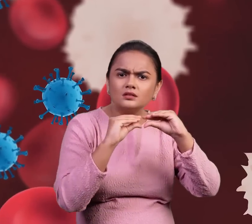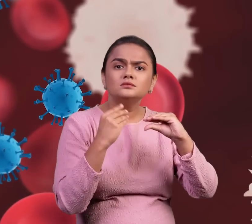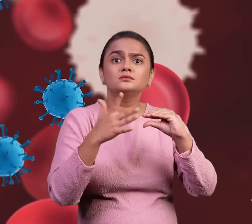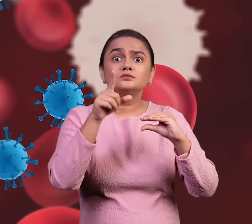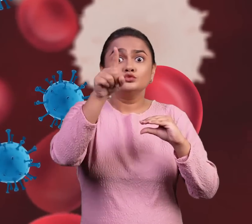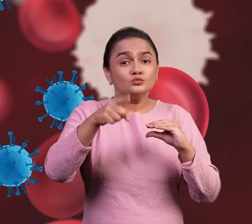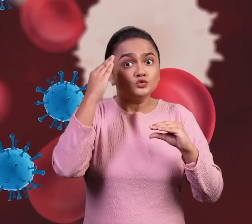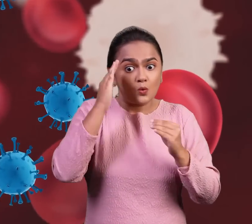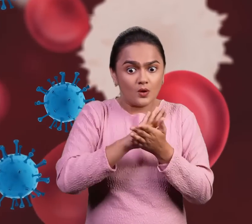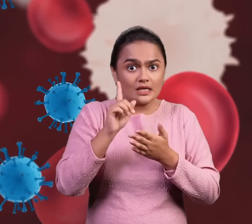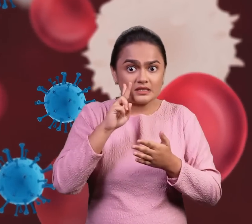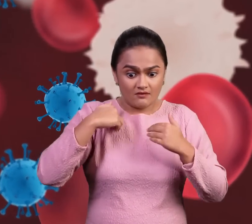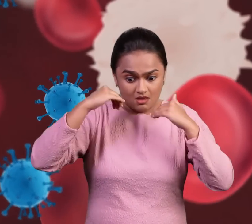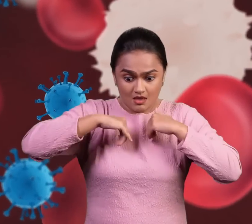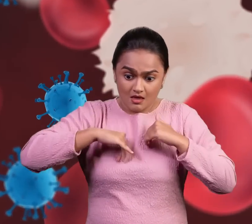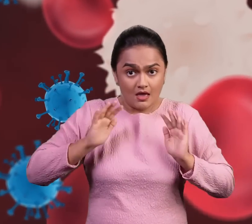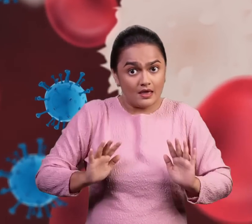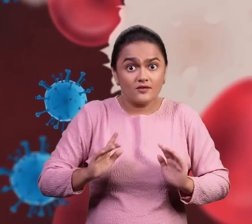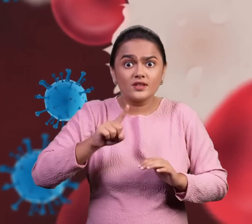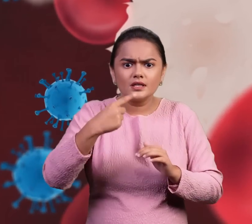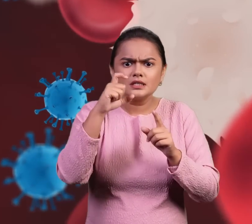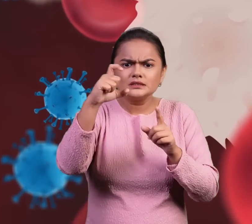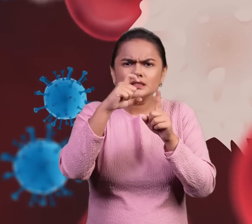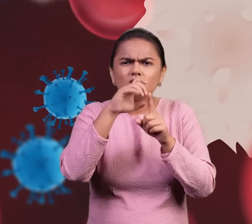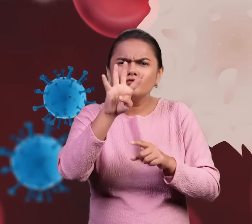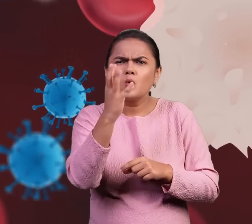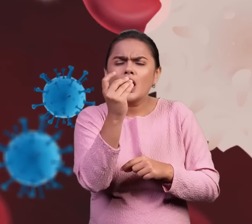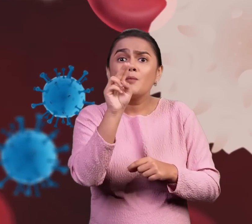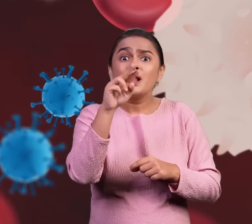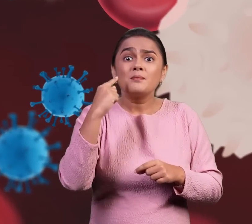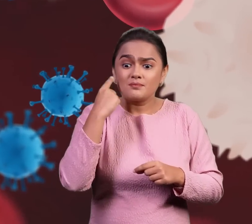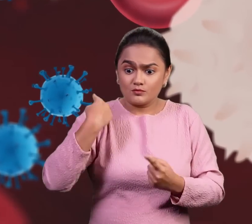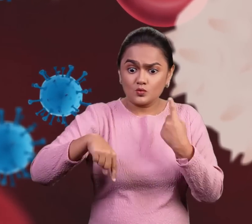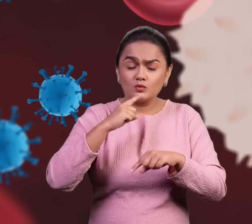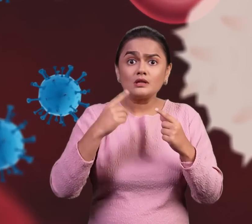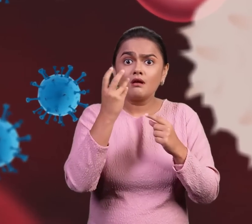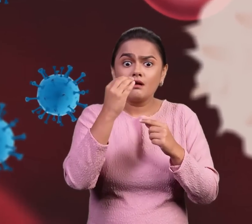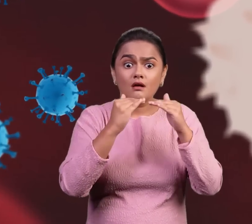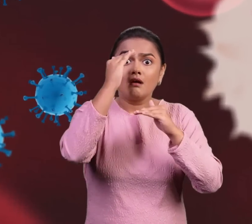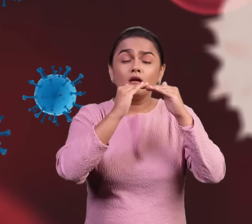If you are HIV positive, you should know your CD4 count or immunity level.